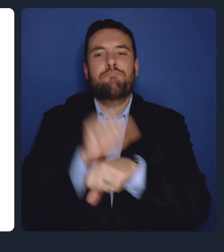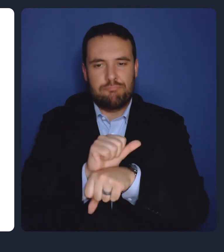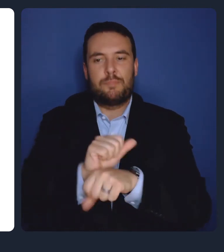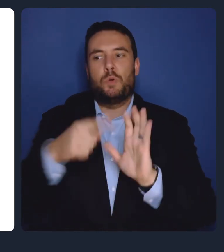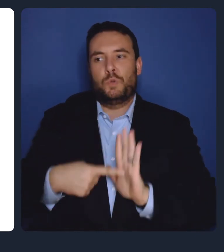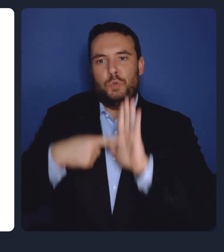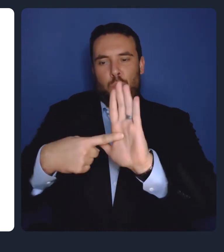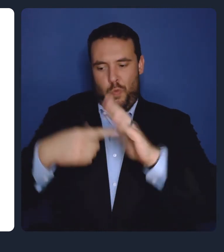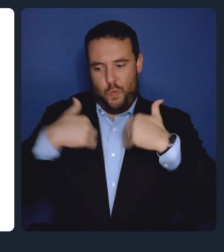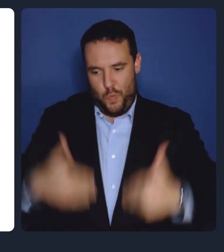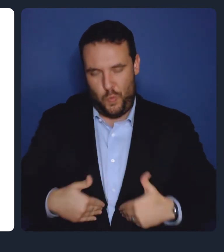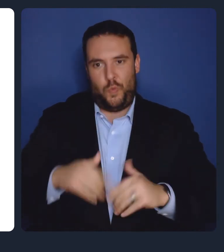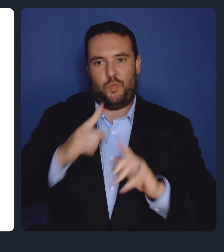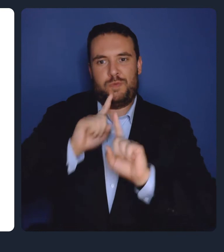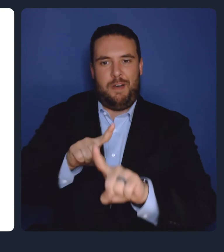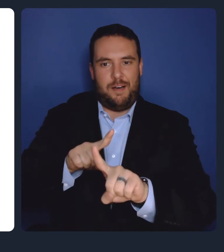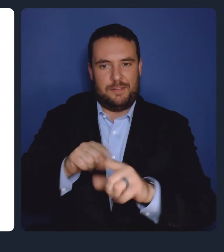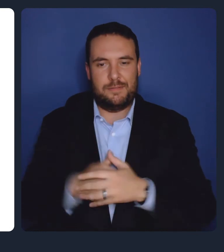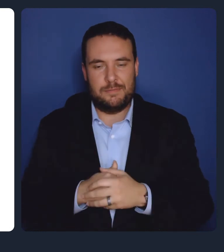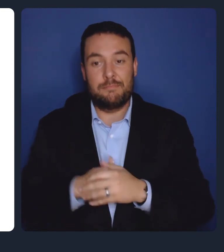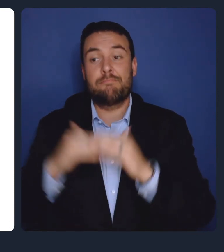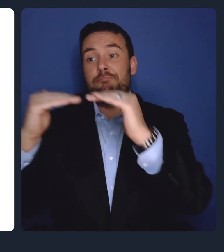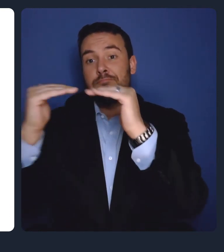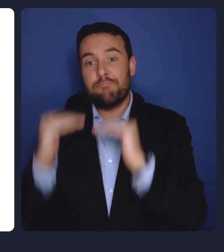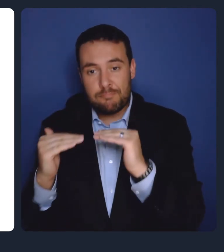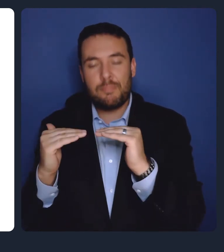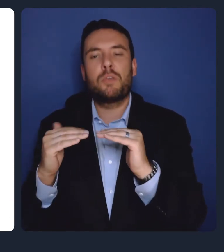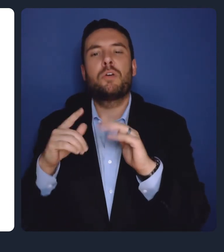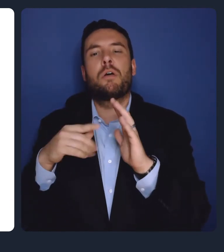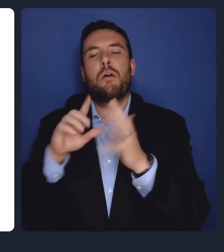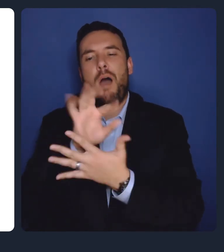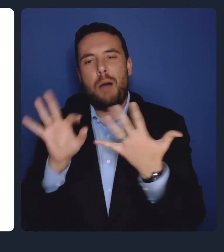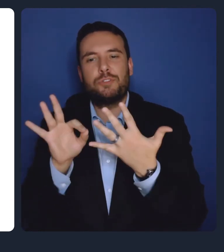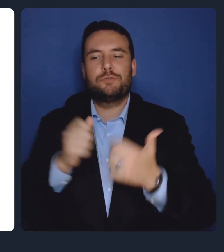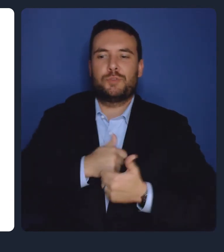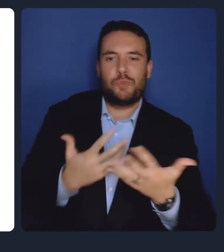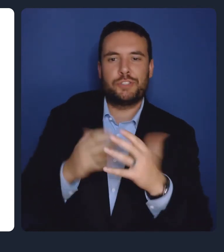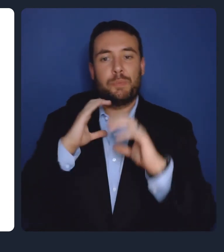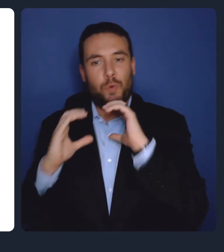Next, we want to provide options for expression and communication options for how learners can express themselves